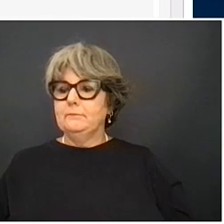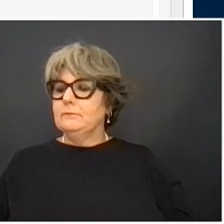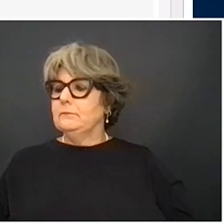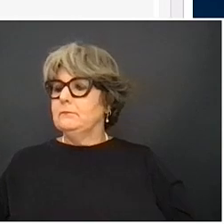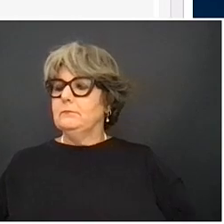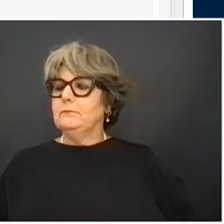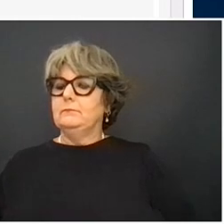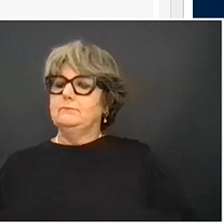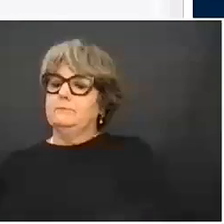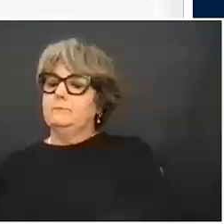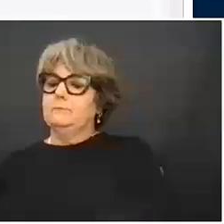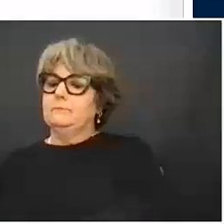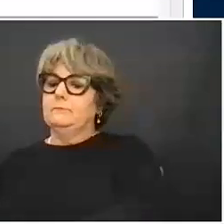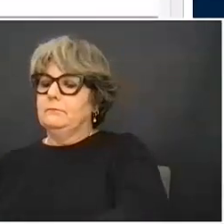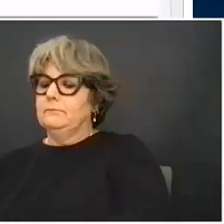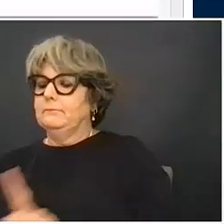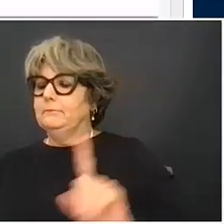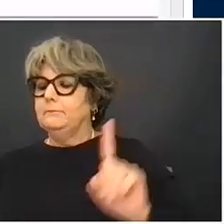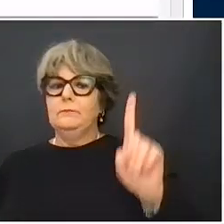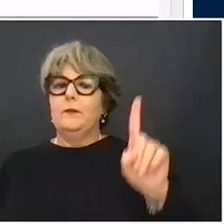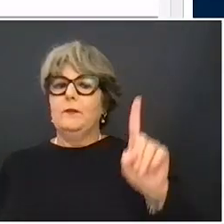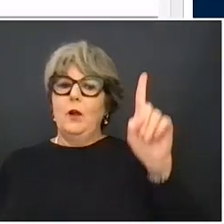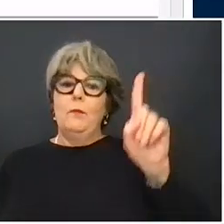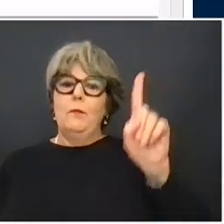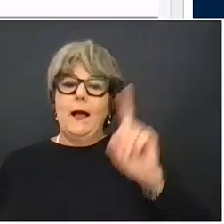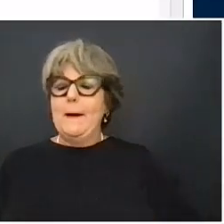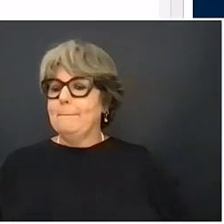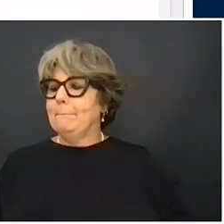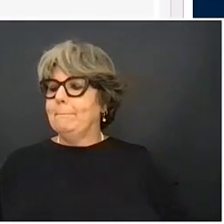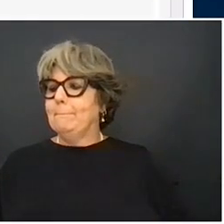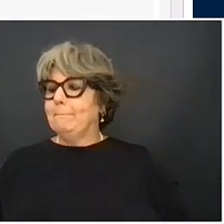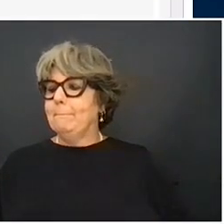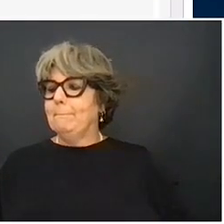to- yeah, to page 31.